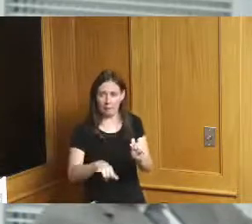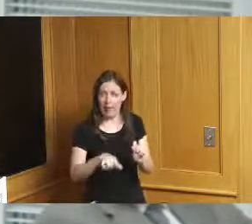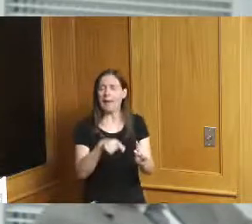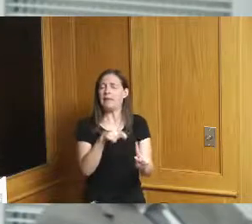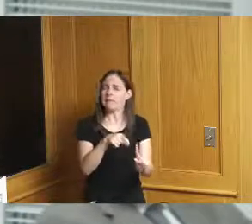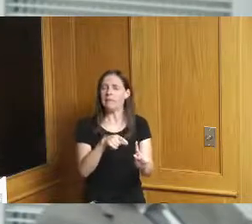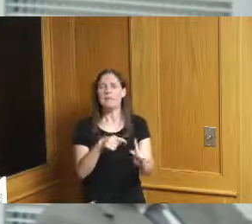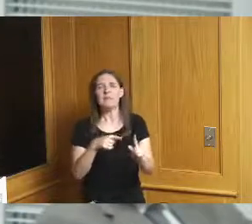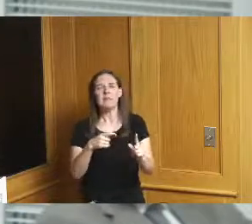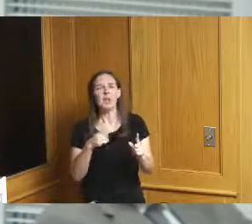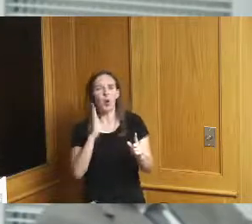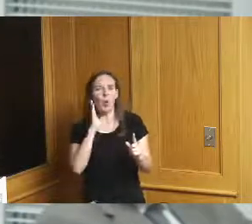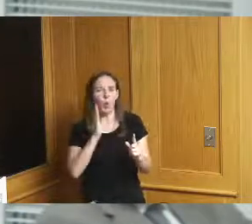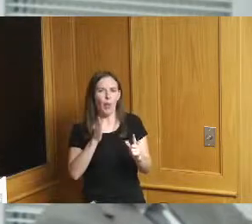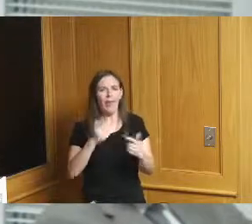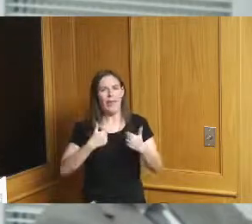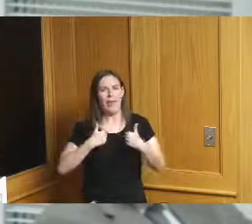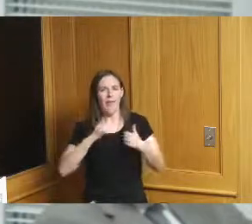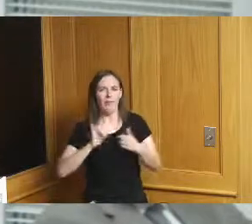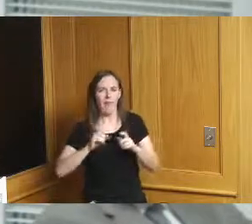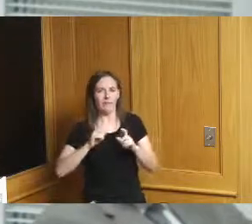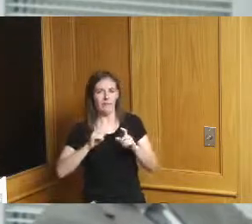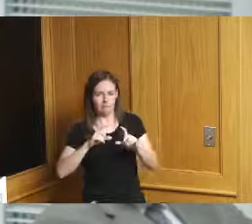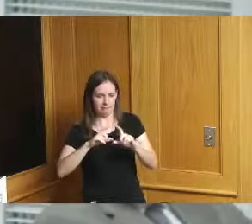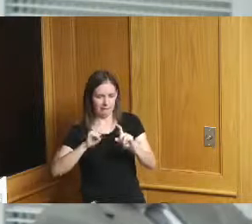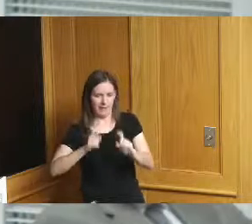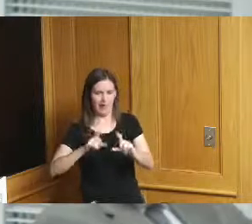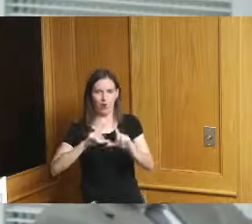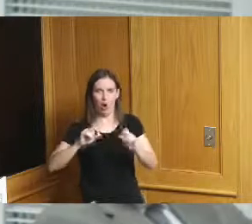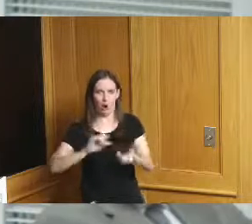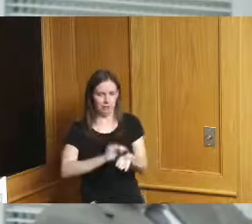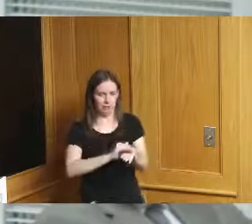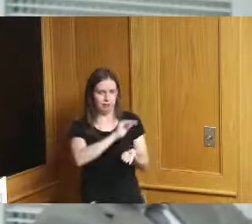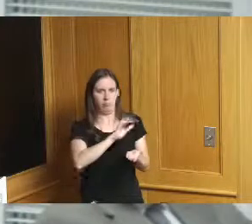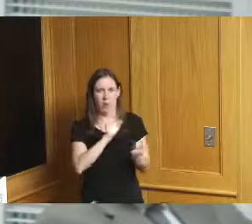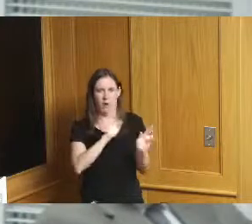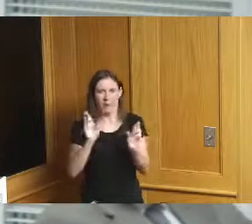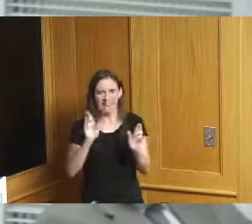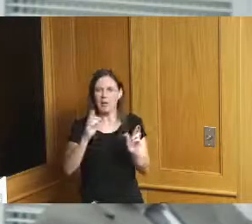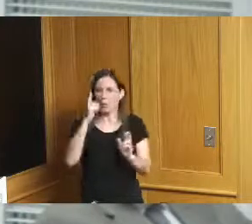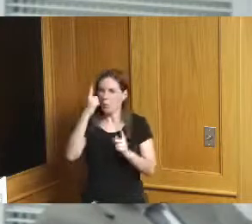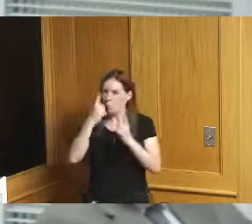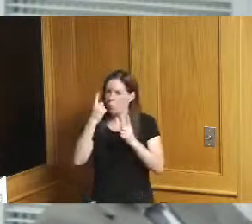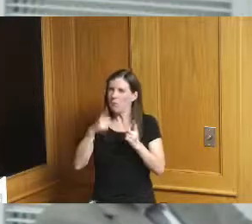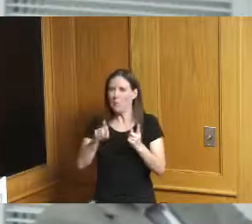of gift card value on site so security will be something we'll have to think about i think there